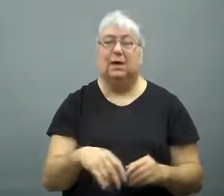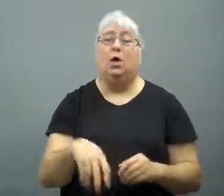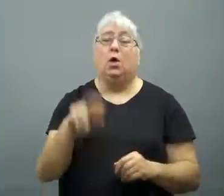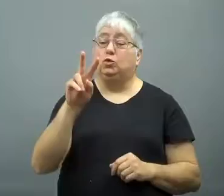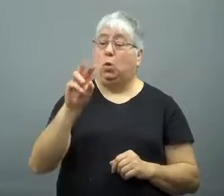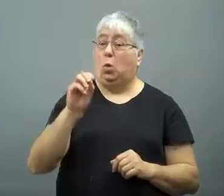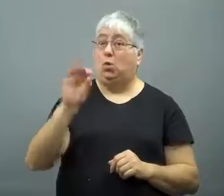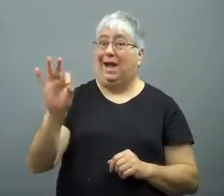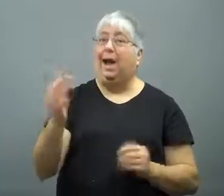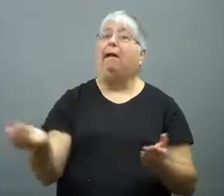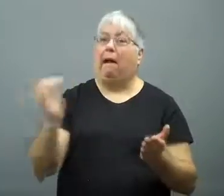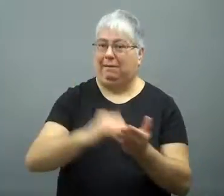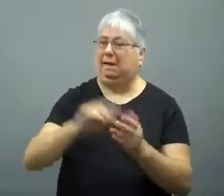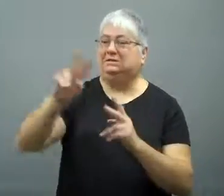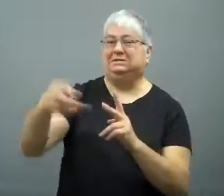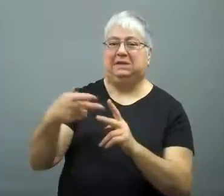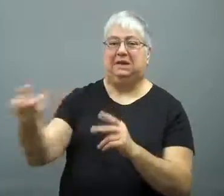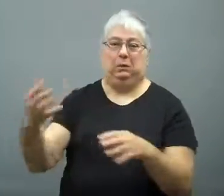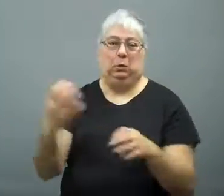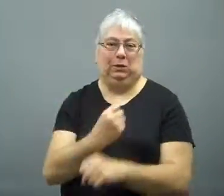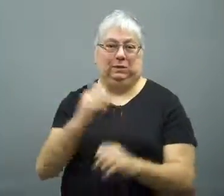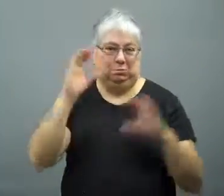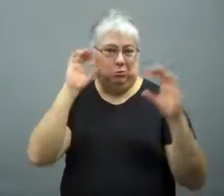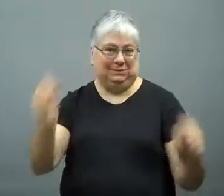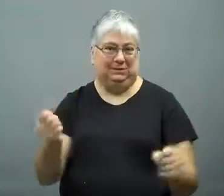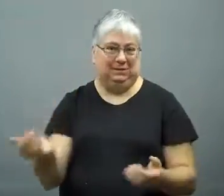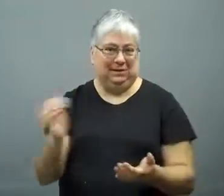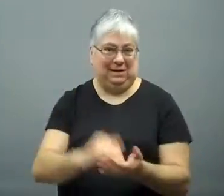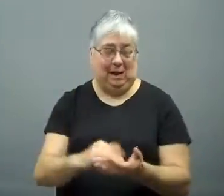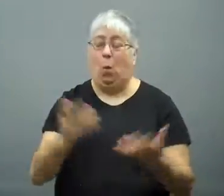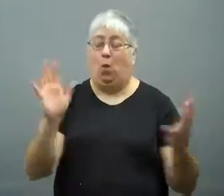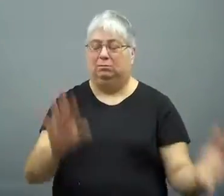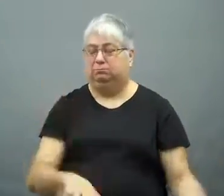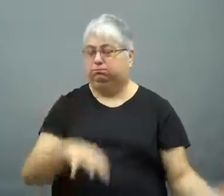He was re-elected president in 2009.